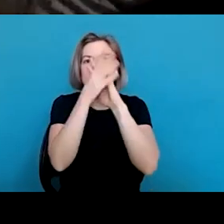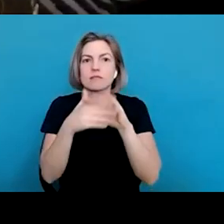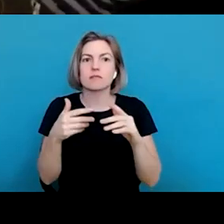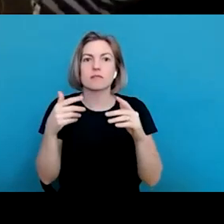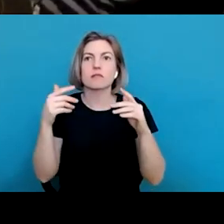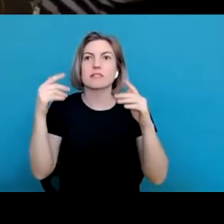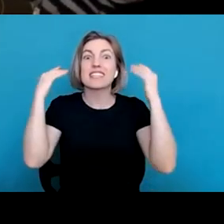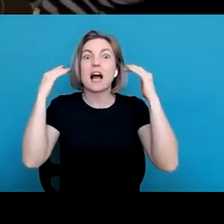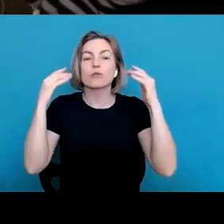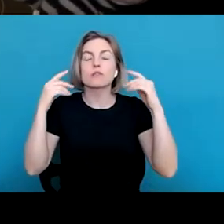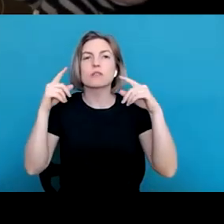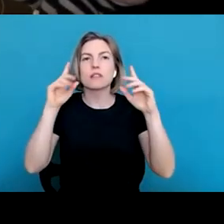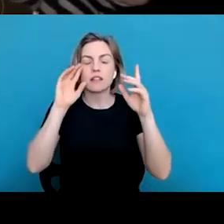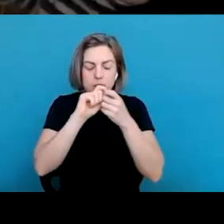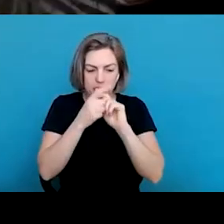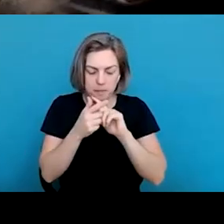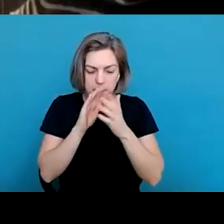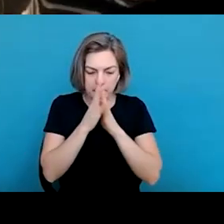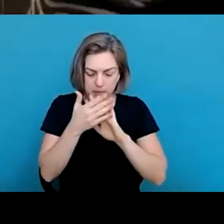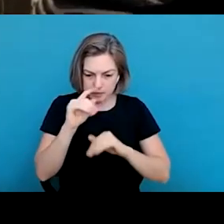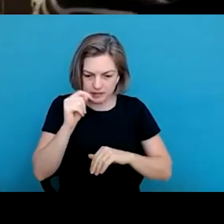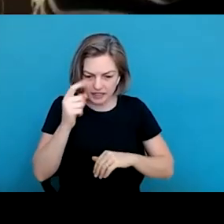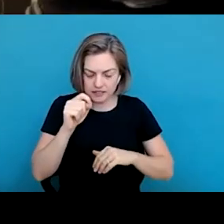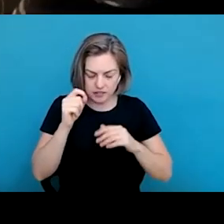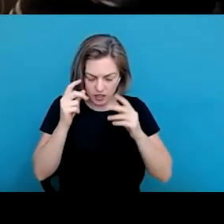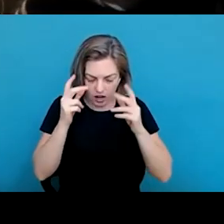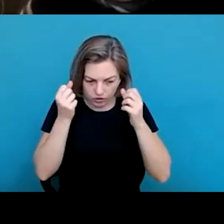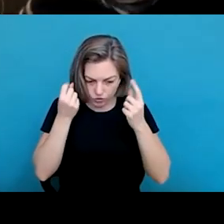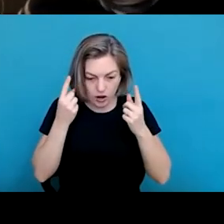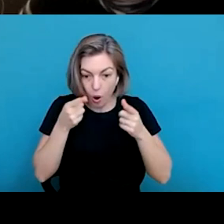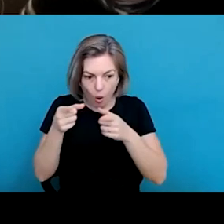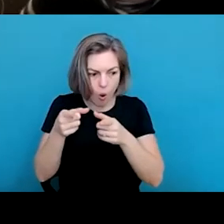it is safe to cross the road. And this applies as well in virtual reality.